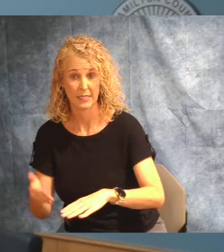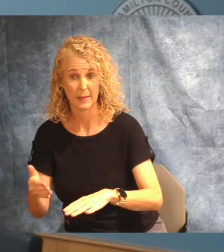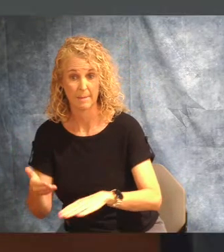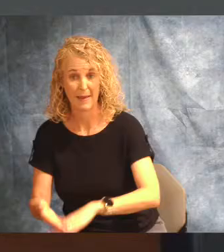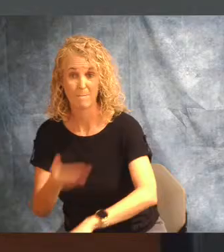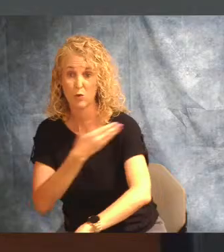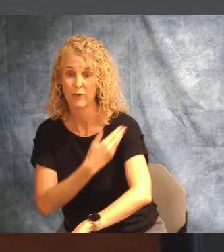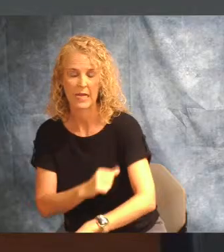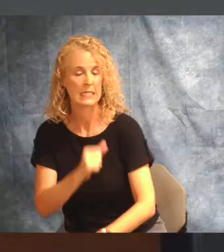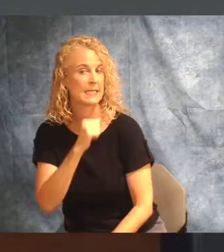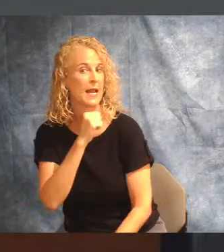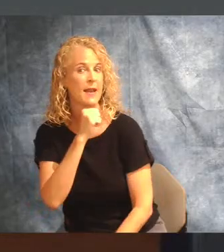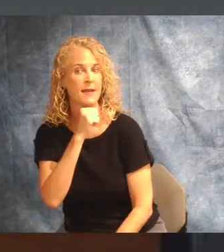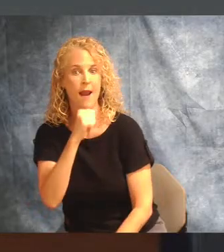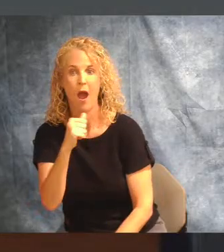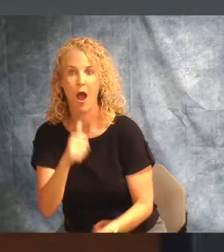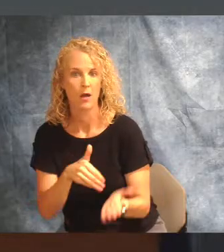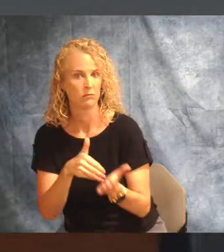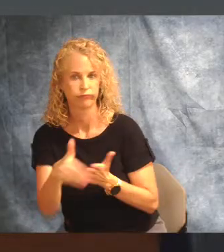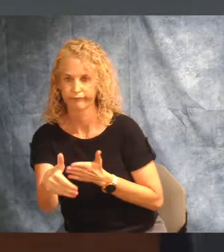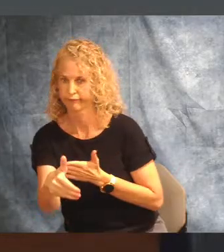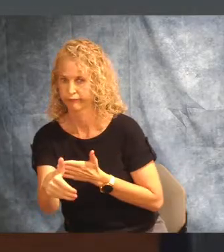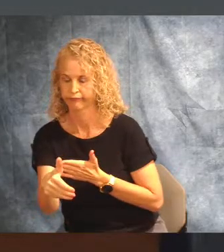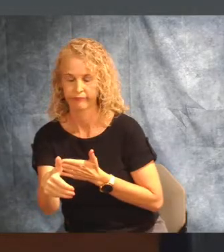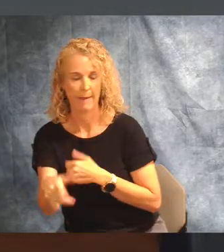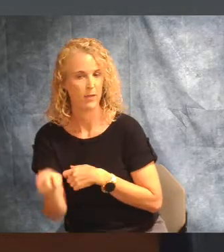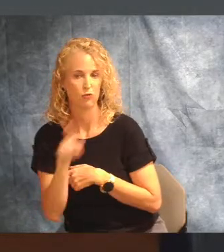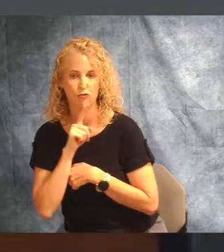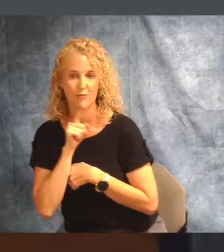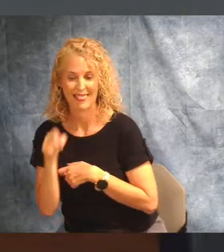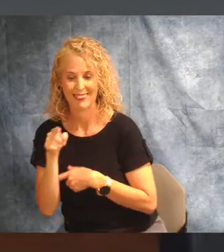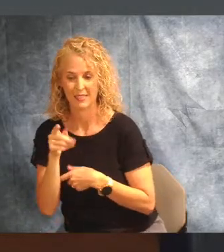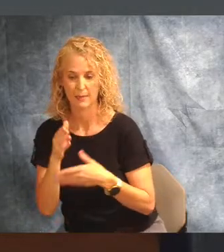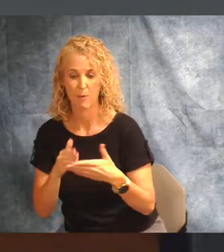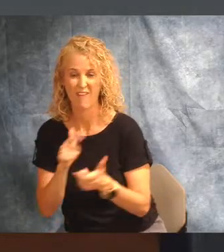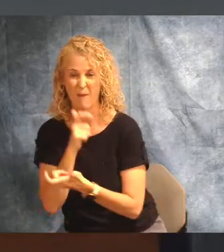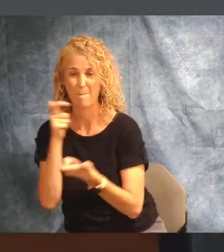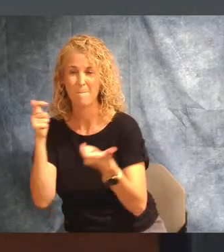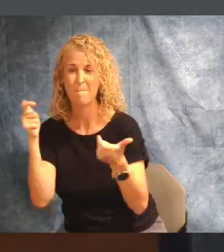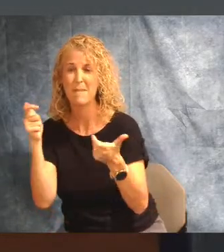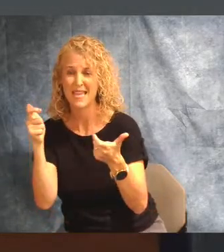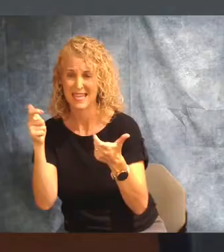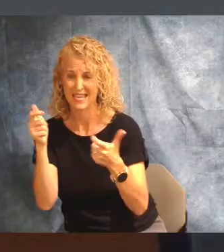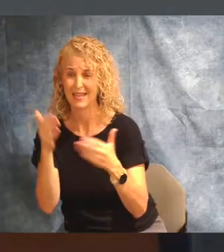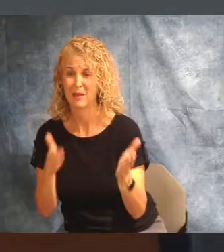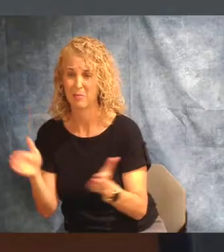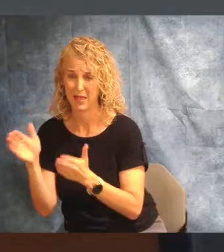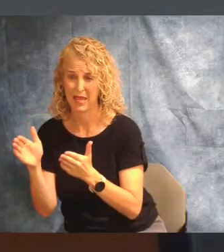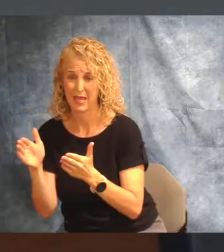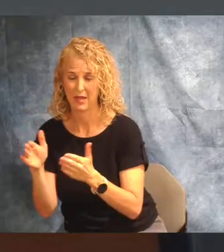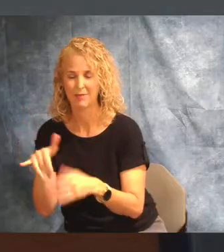regularly. It's part of a multi-year capital plan. We do we do some routine amendments with Motorola